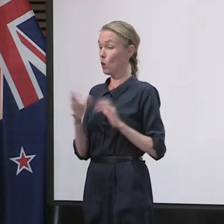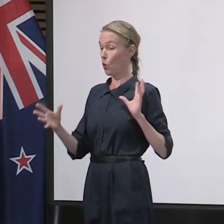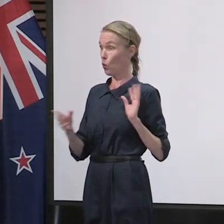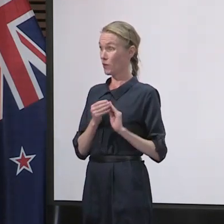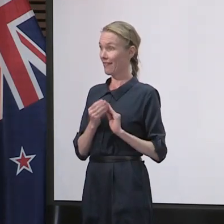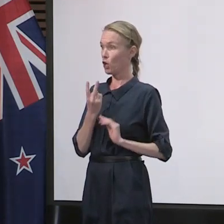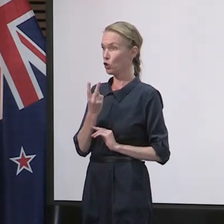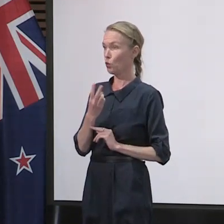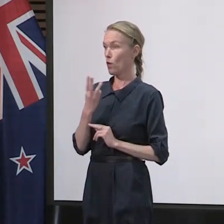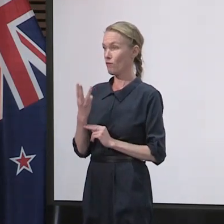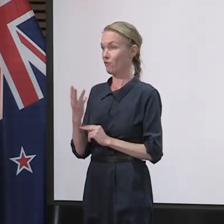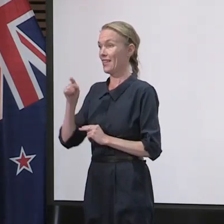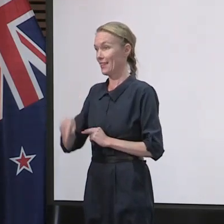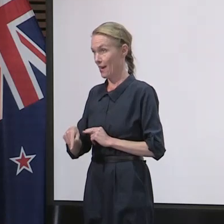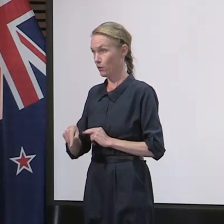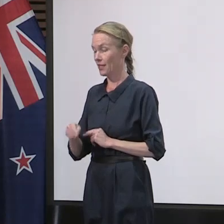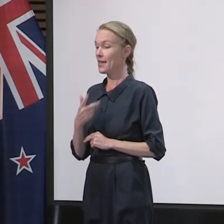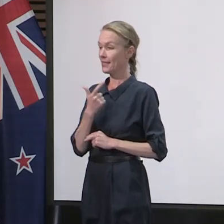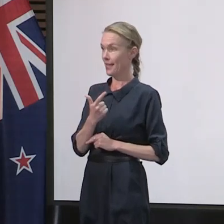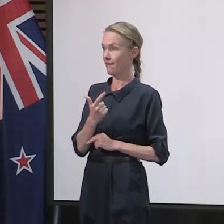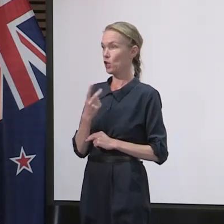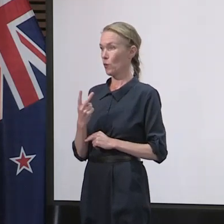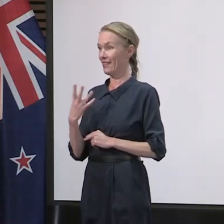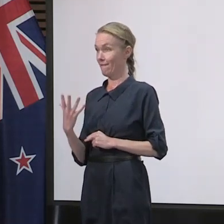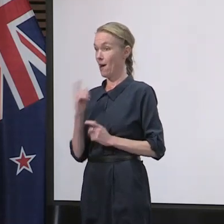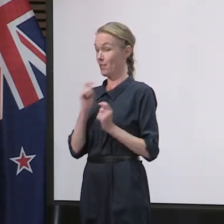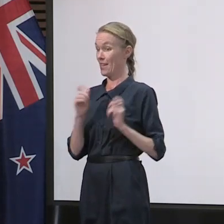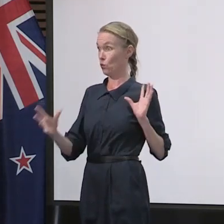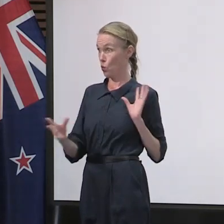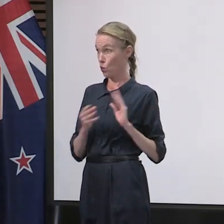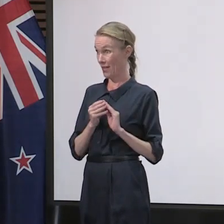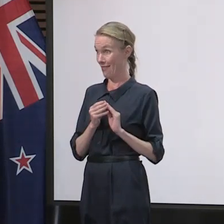care. Our laboratories